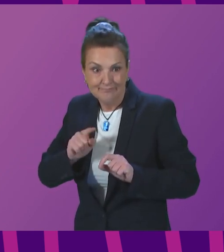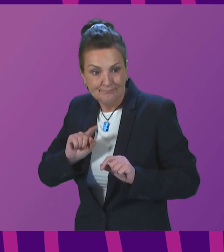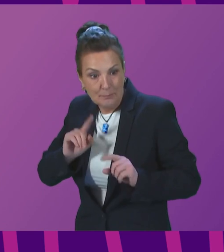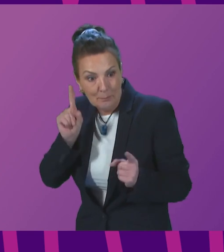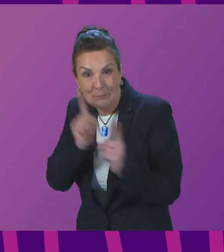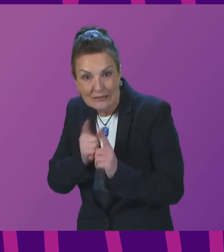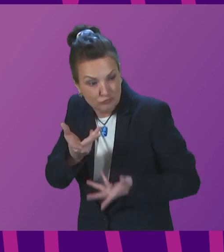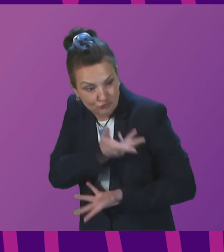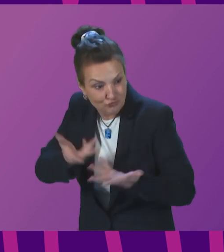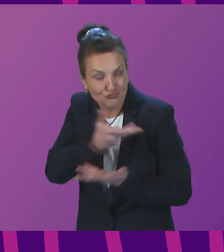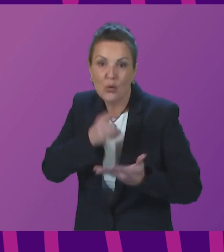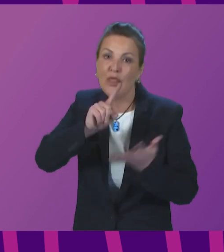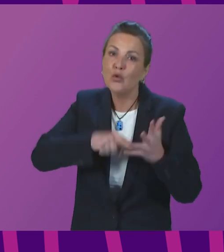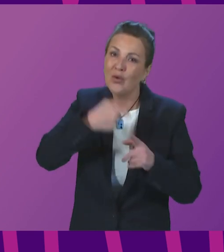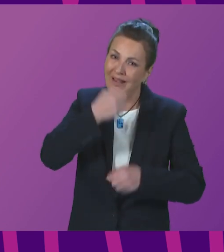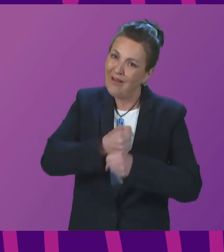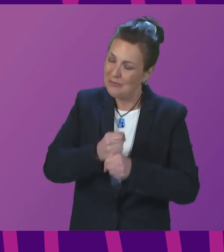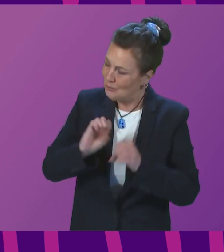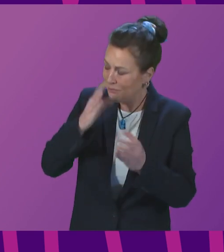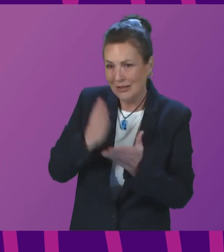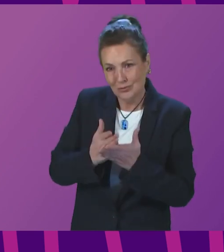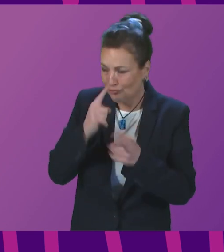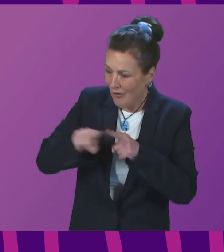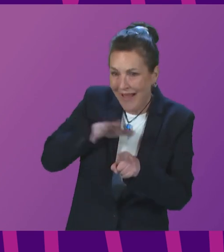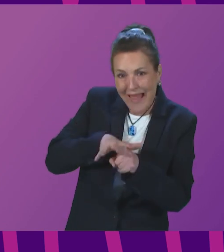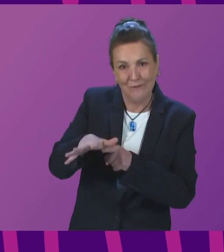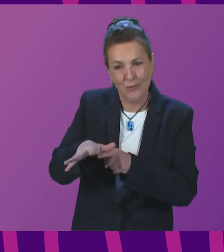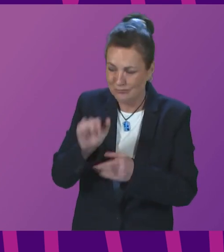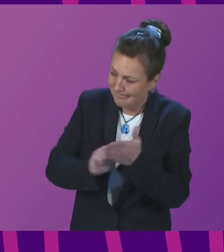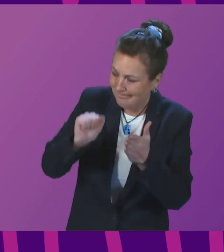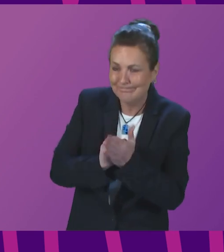regulation and price caps for the heating oil industry?